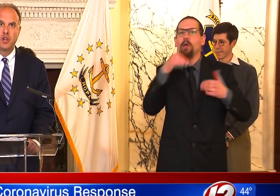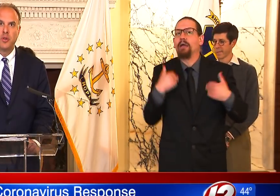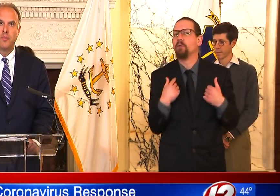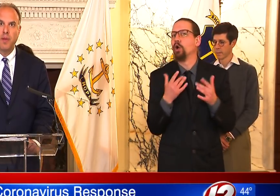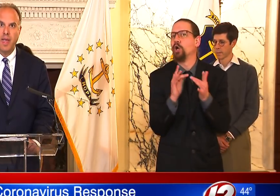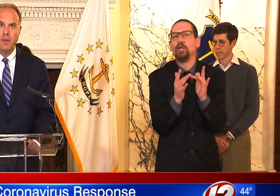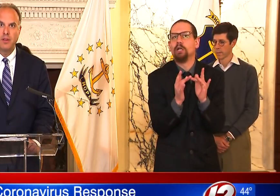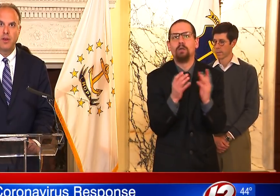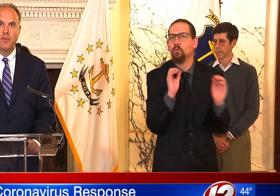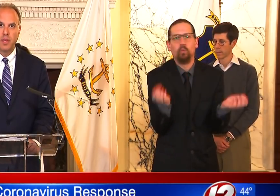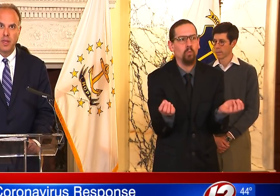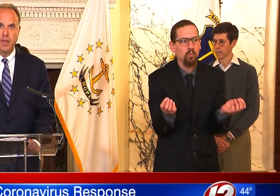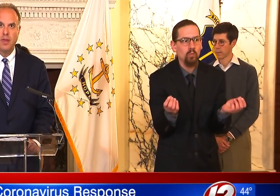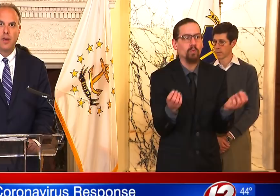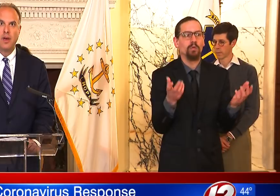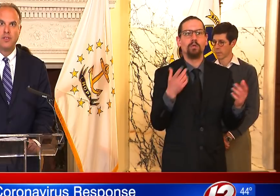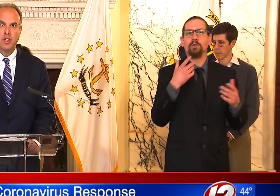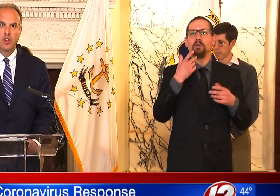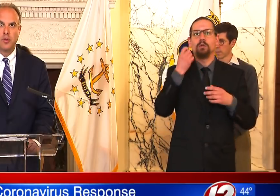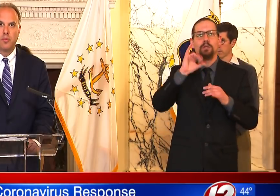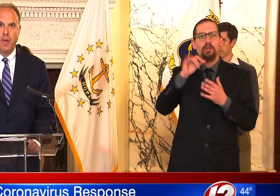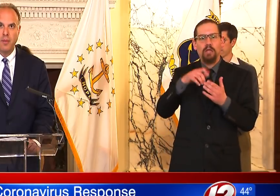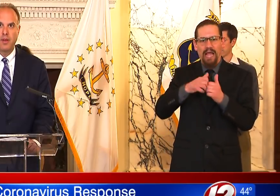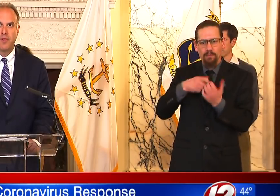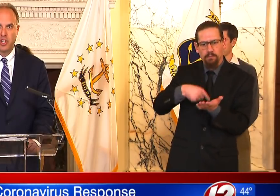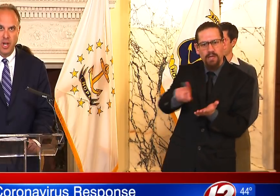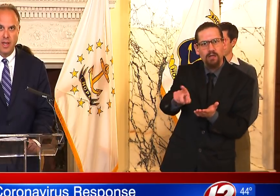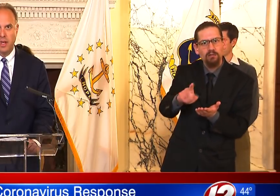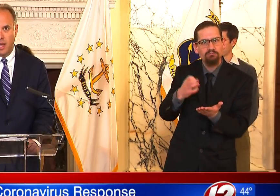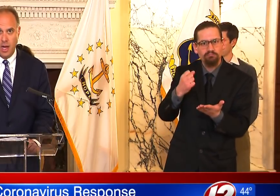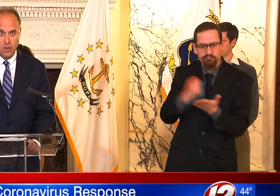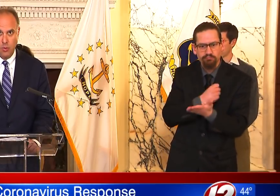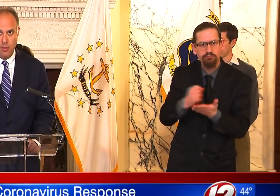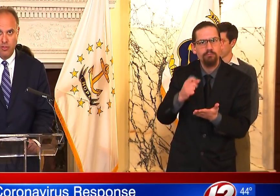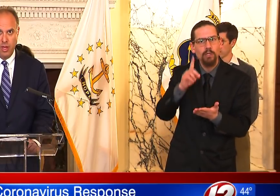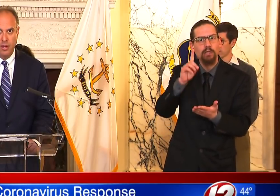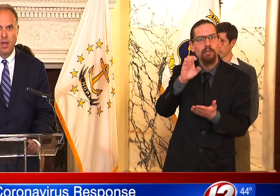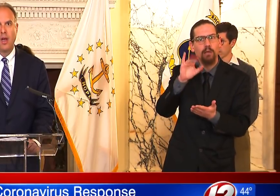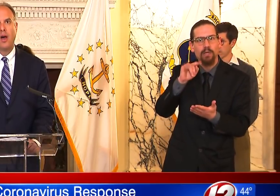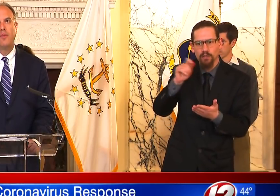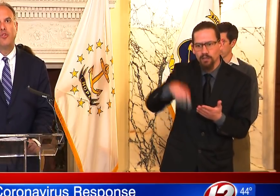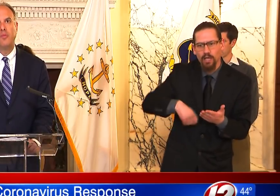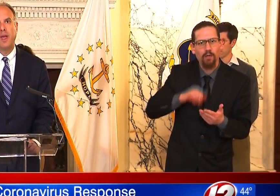FEWER , THE SMALLER MOM-AND-POP SHOPS, THE SMALLER RETAILERS WHO MAY NOT BE ONLINE YET.